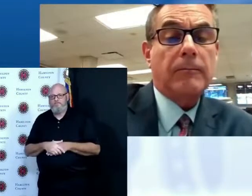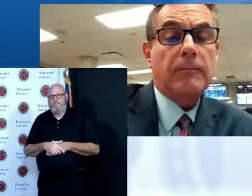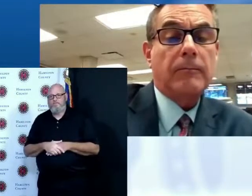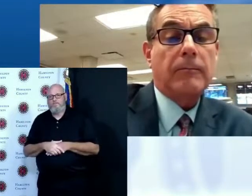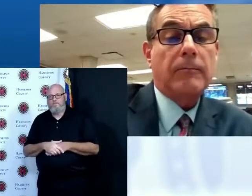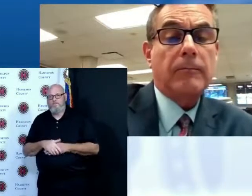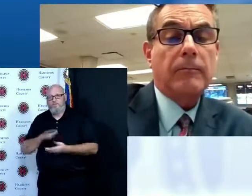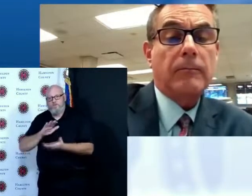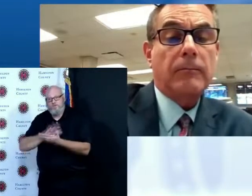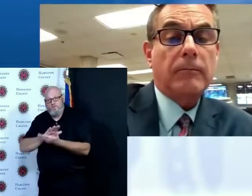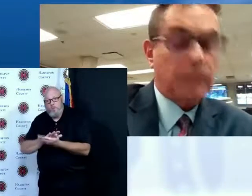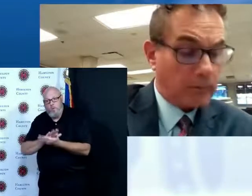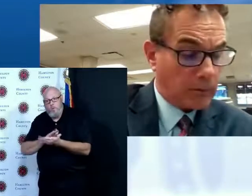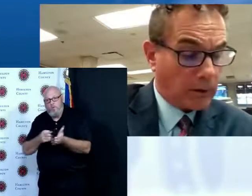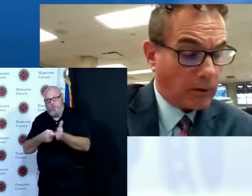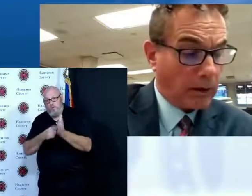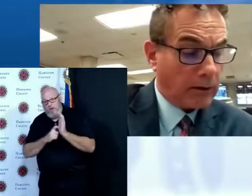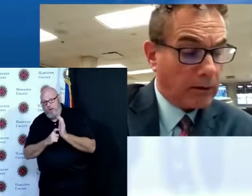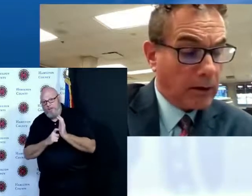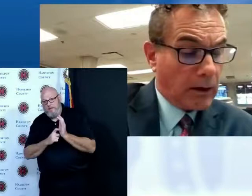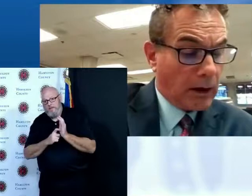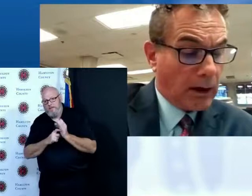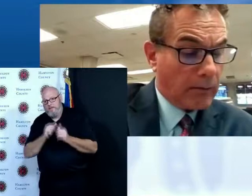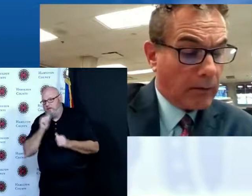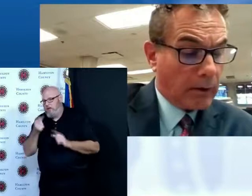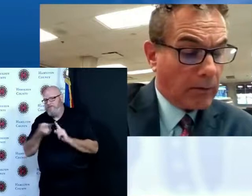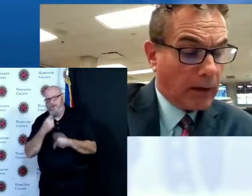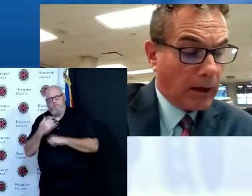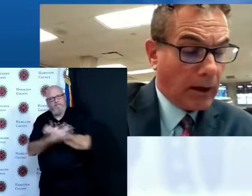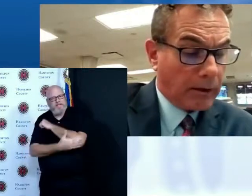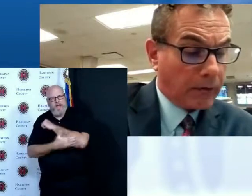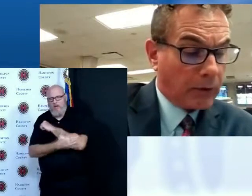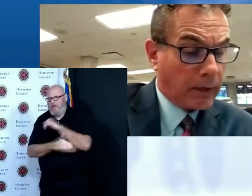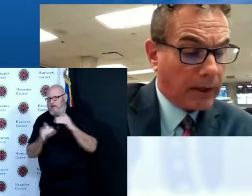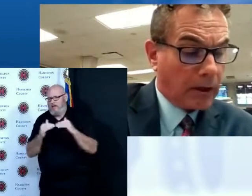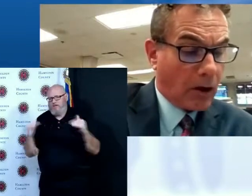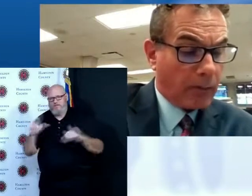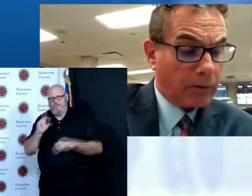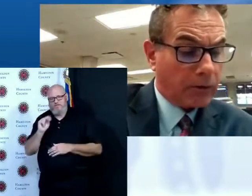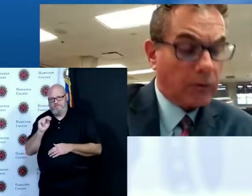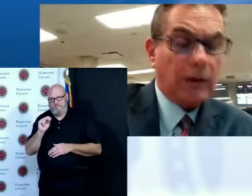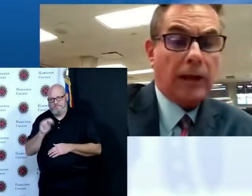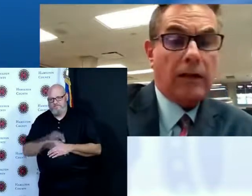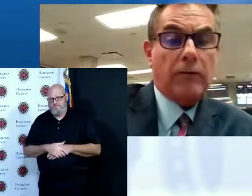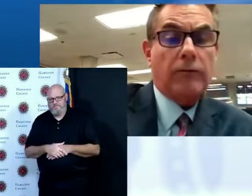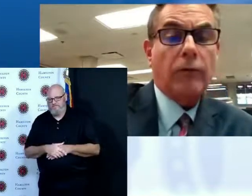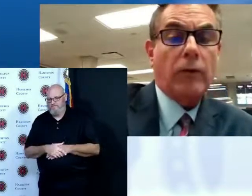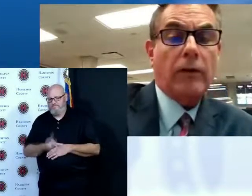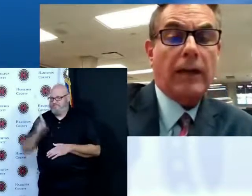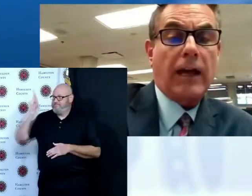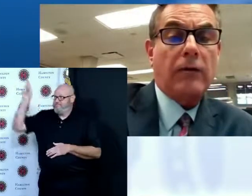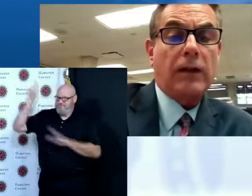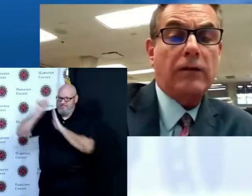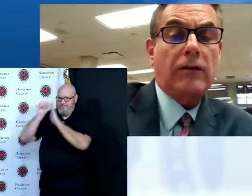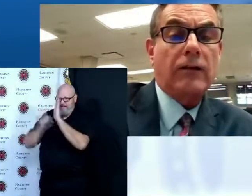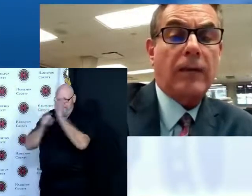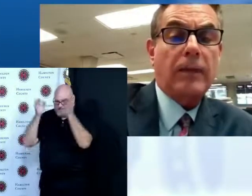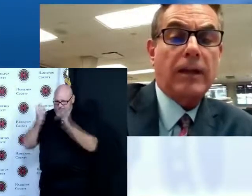that is what I'm telling you okay has there been an opportunity for the county to step in